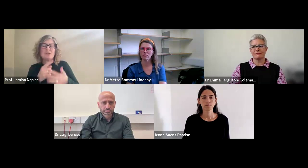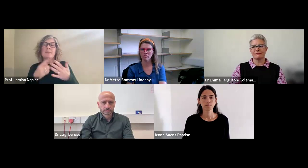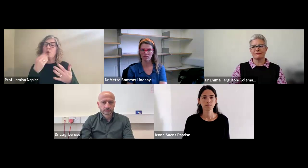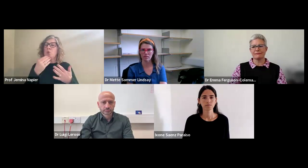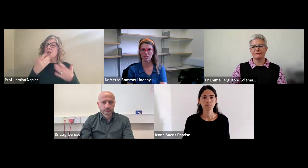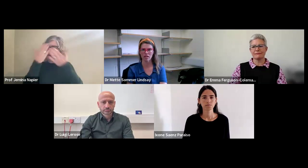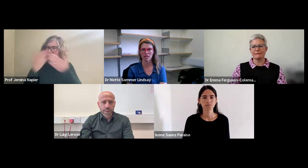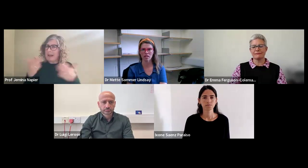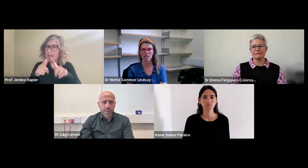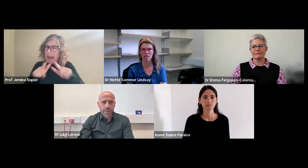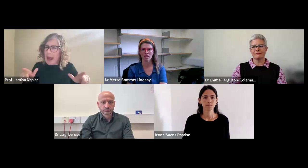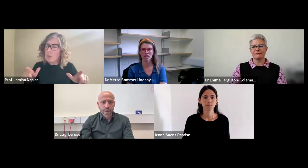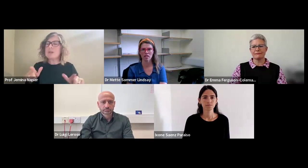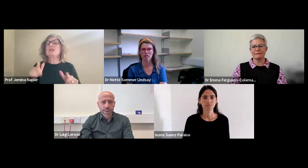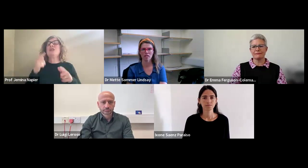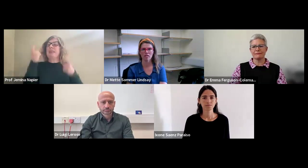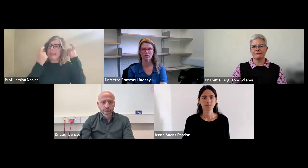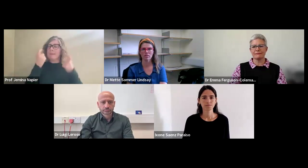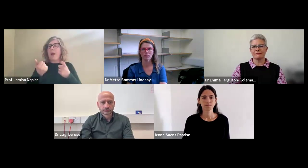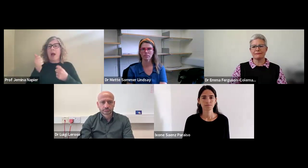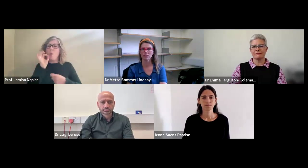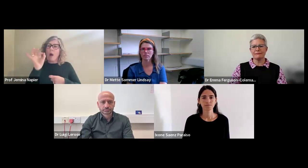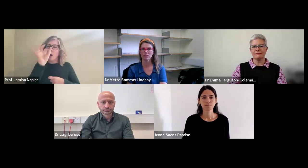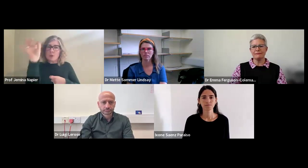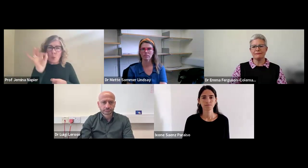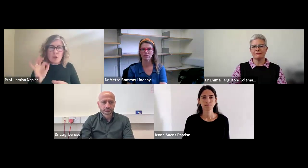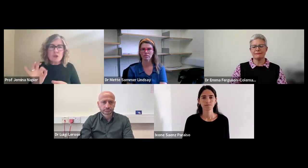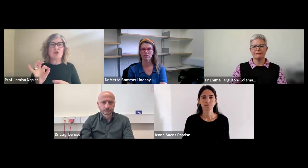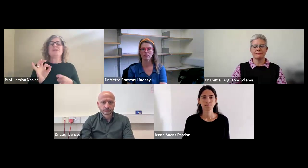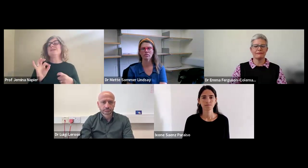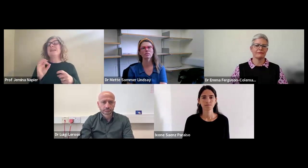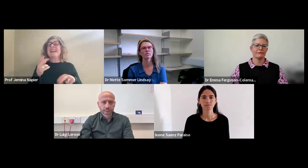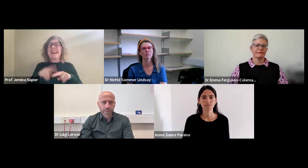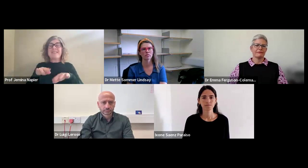people in asking questions to be respectful, to use respectful language, to think about how